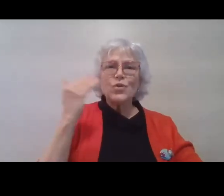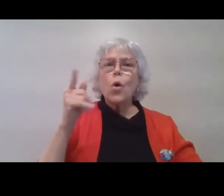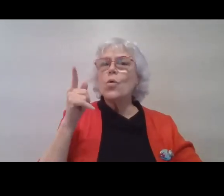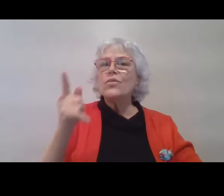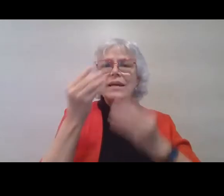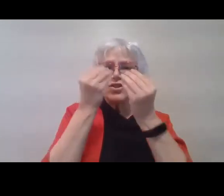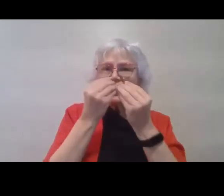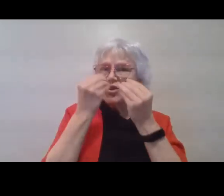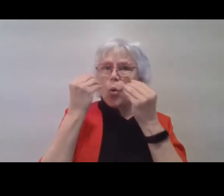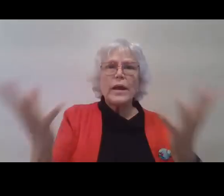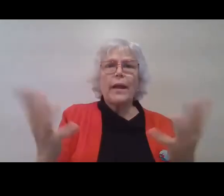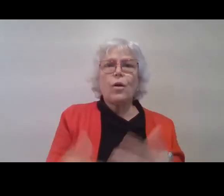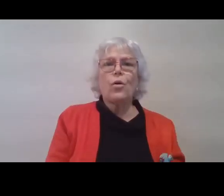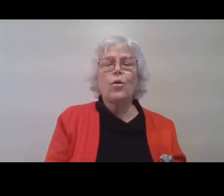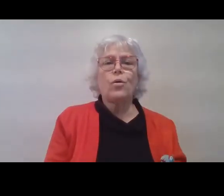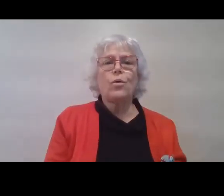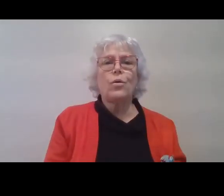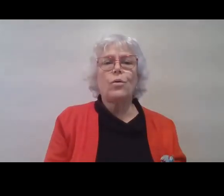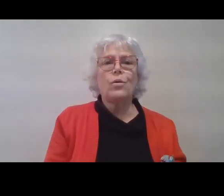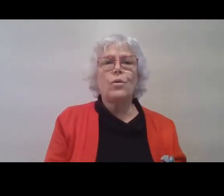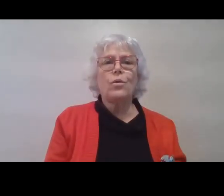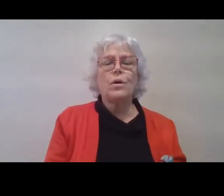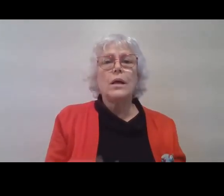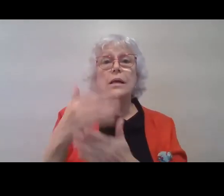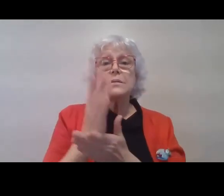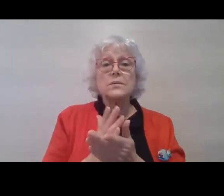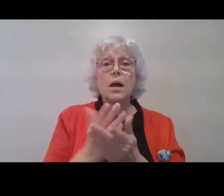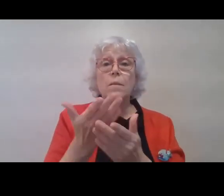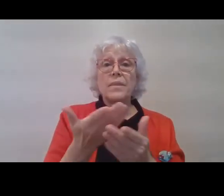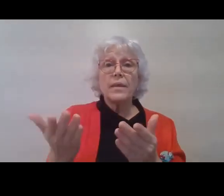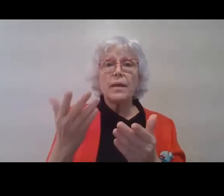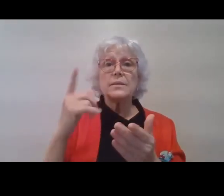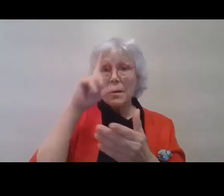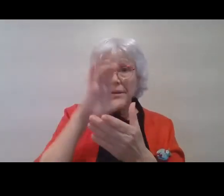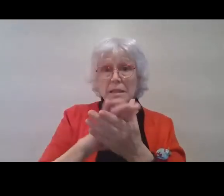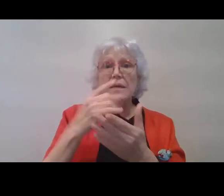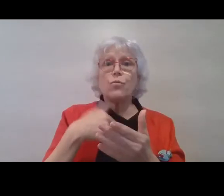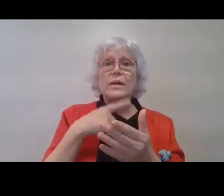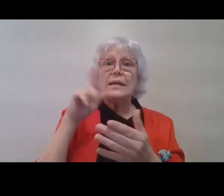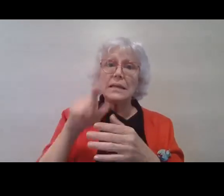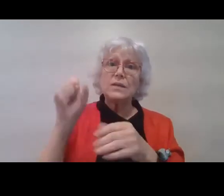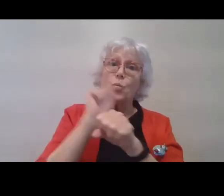not care. So, some of the things I think we need to be working on rather than